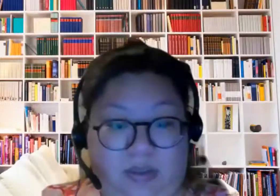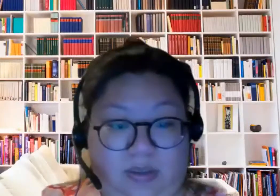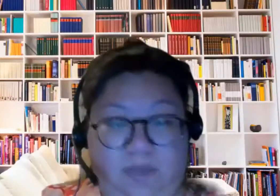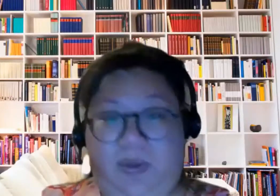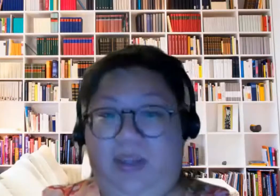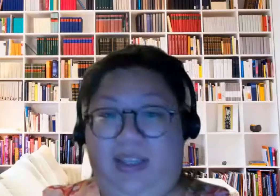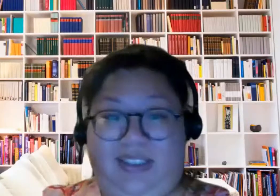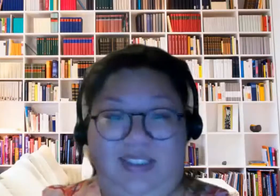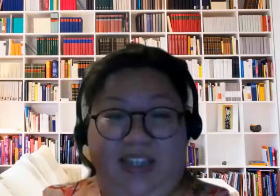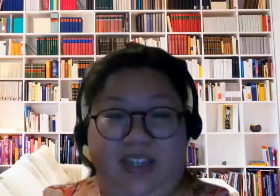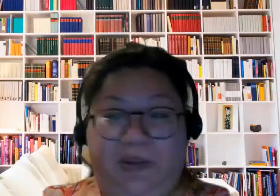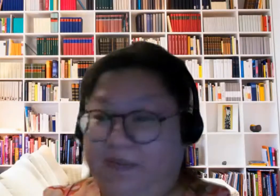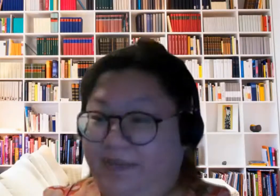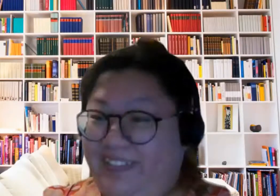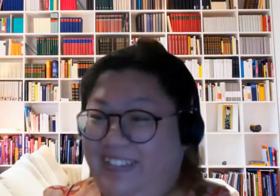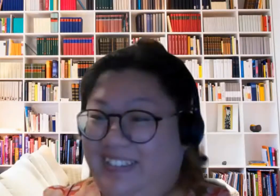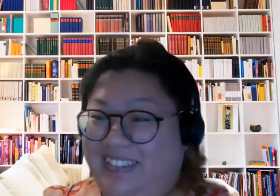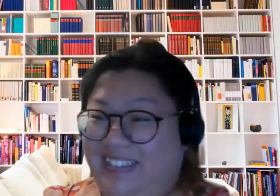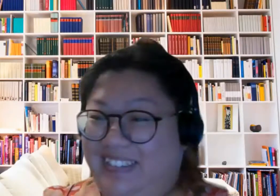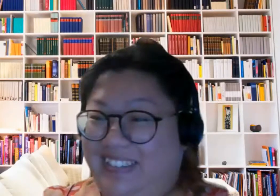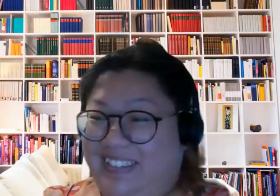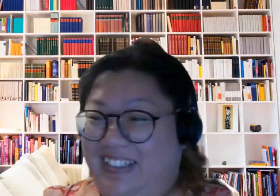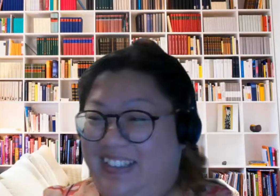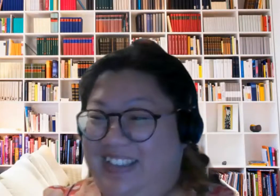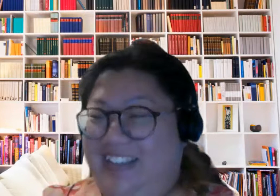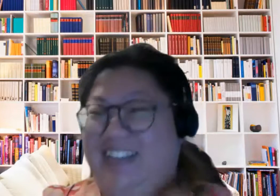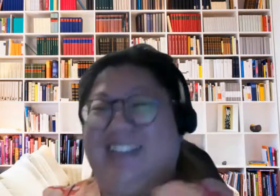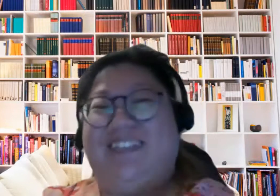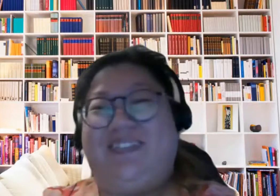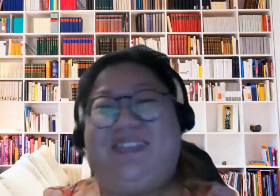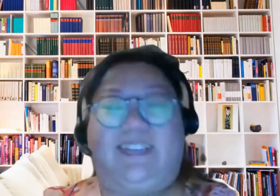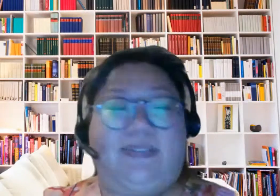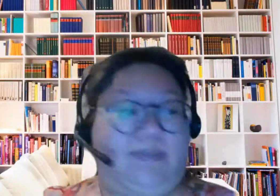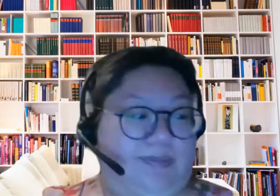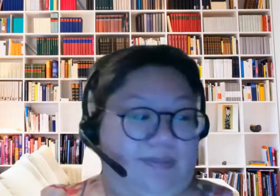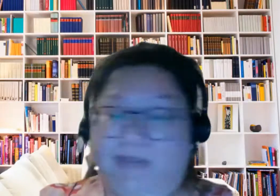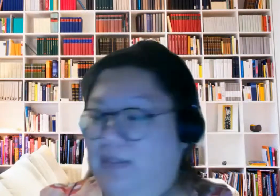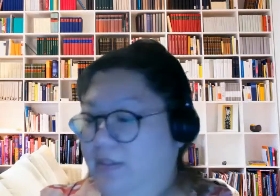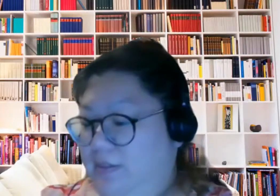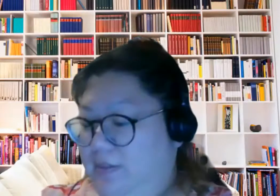to be with us. thank you thank you so much carmen um it's an honor to be here thank you